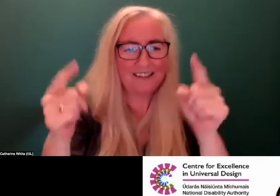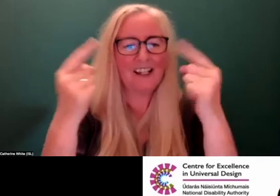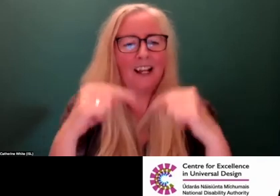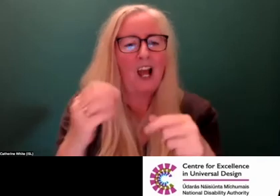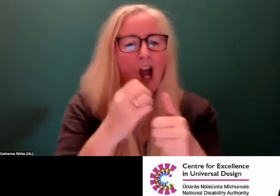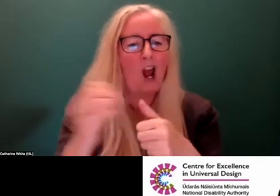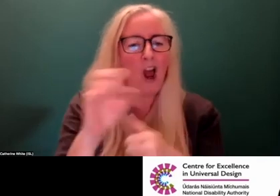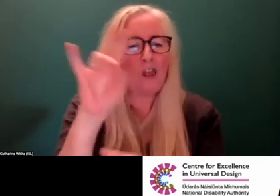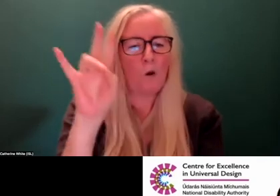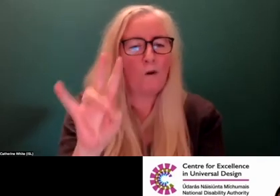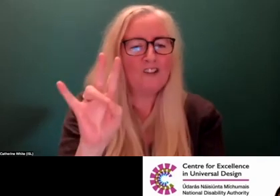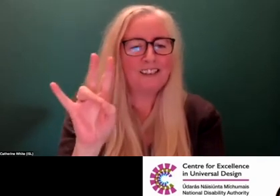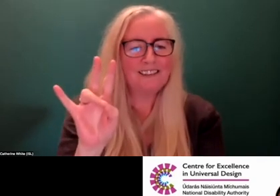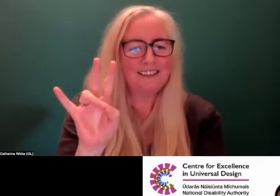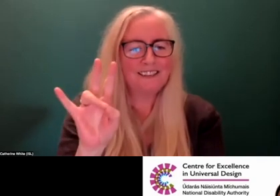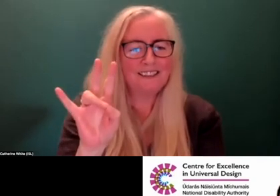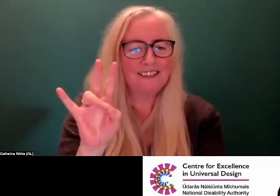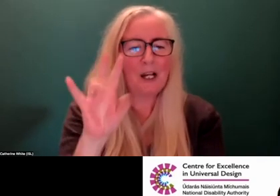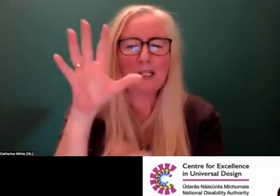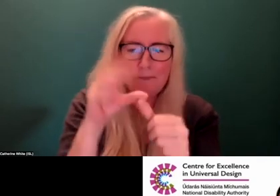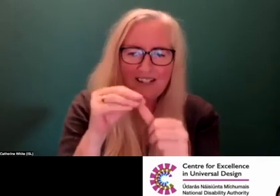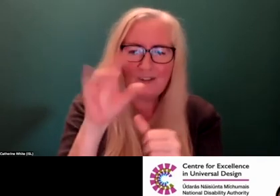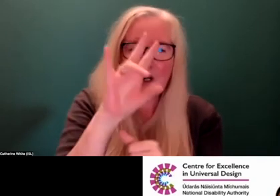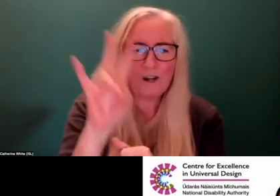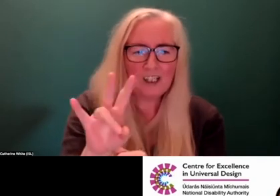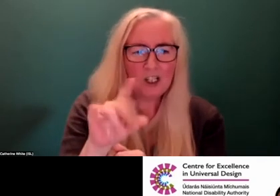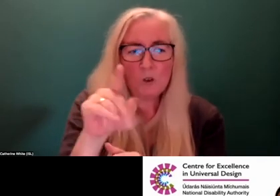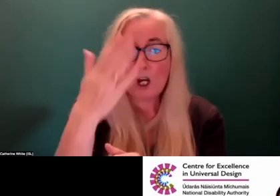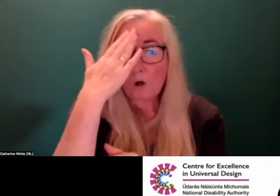Another question, it's a, I suppose more specific question.